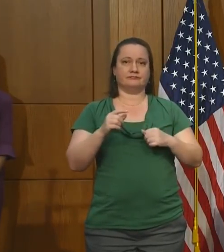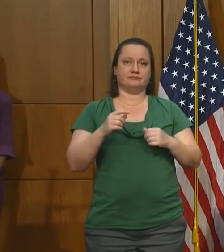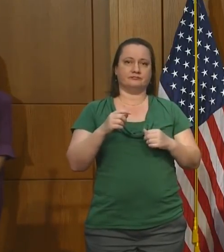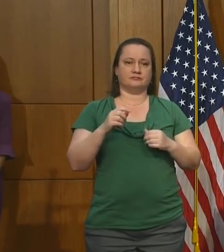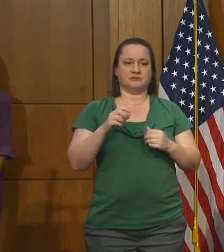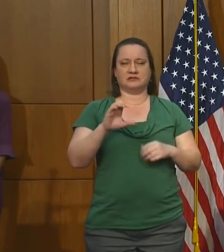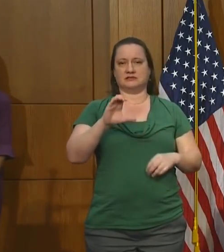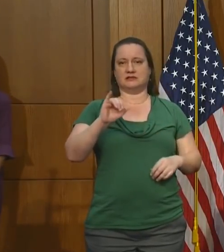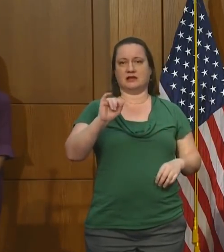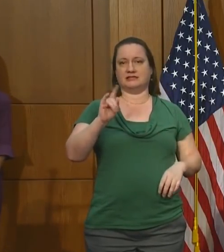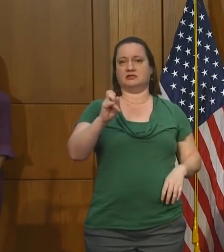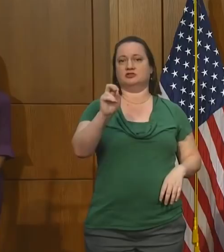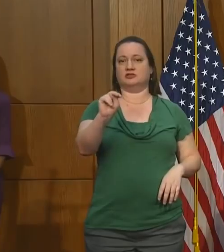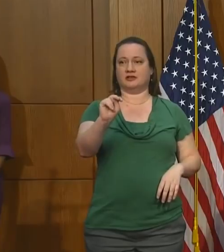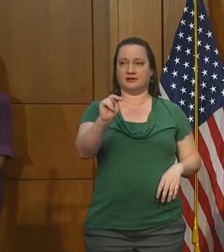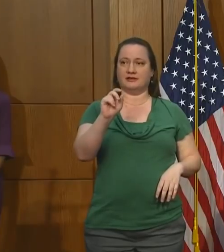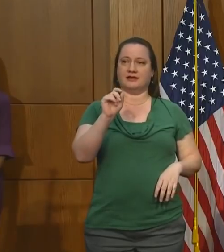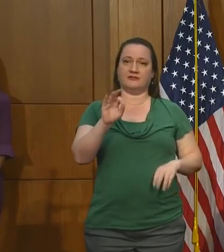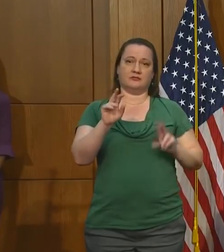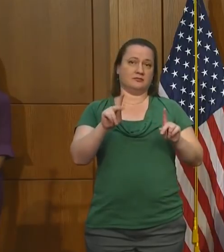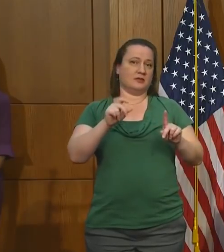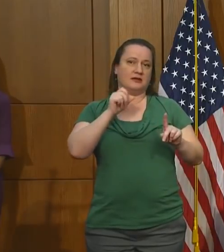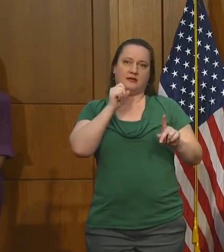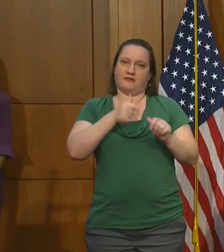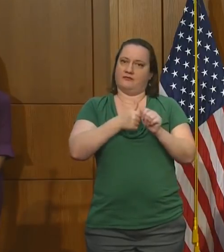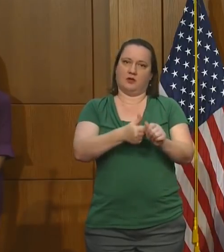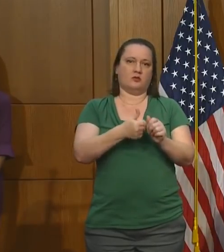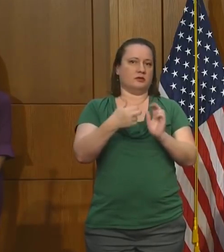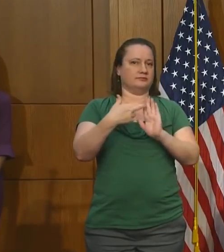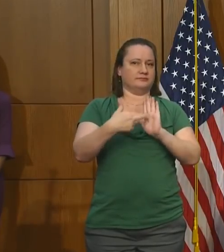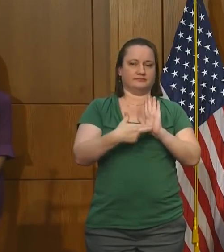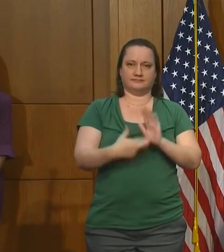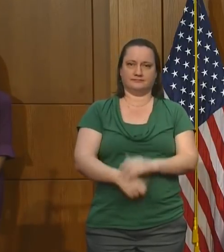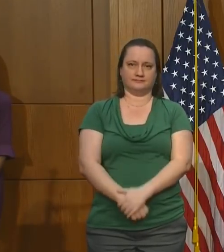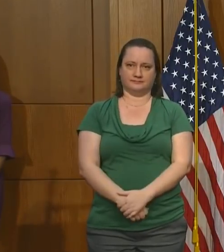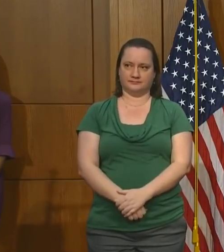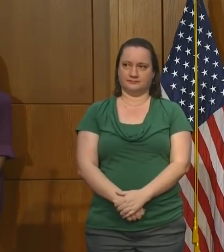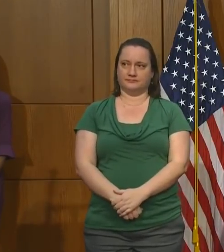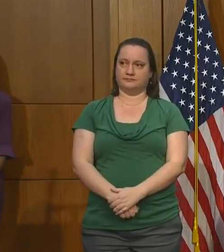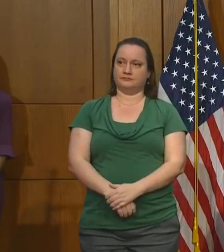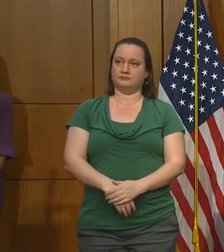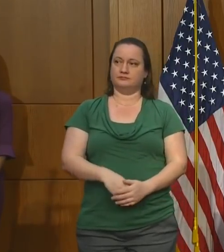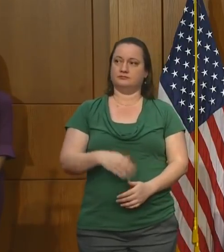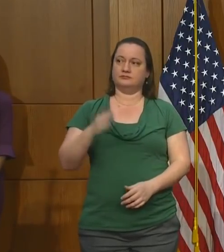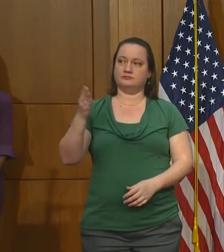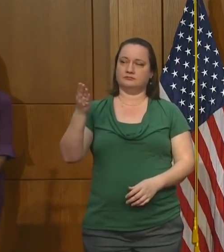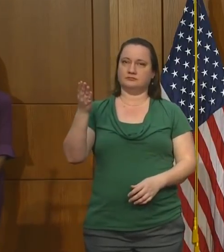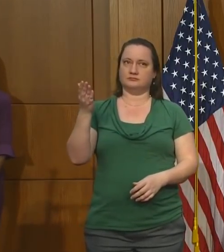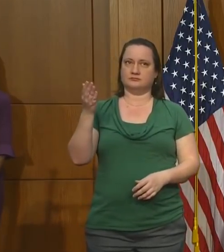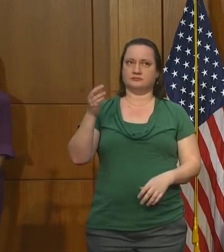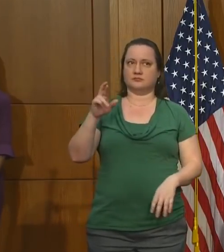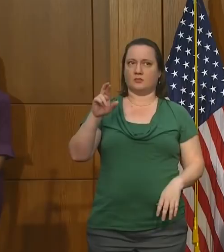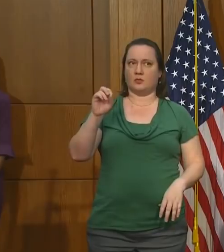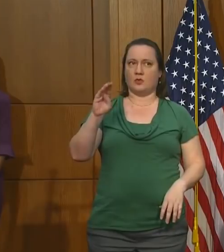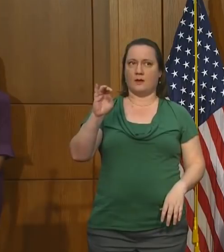REMINDING THOSE TYPES OF THINGS BUT THEY DO HAVE THE AUTHORITY TO WRITE CITATIONS- IN THE